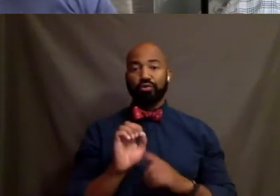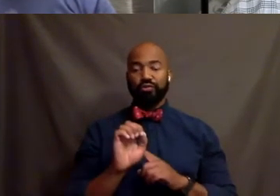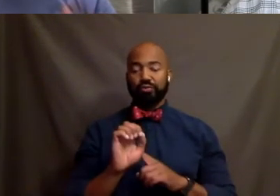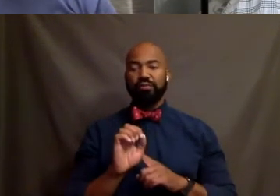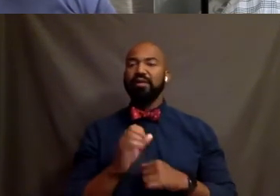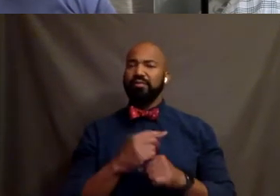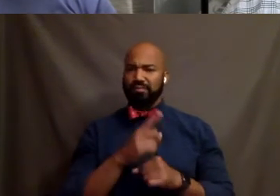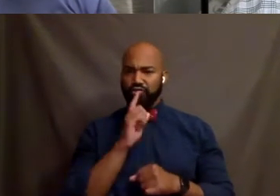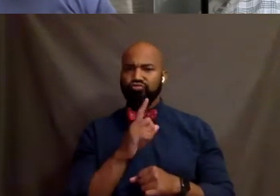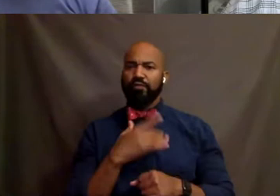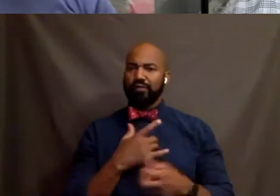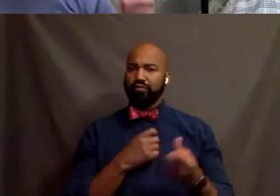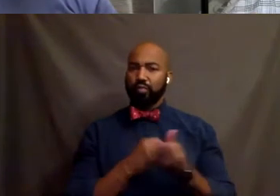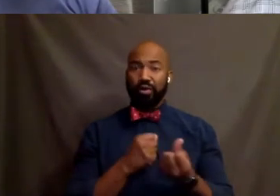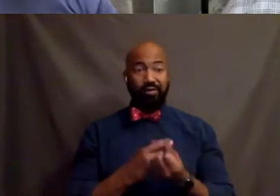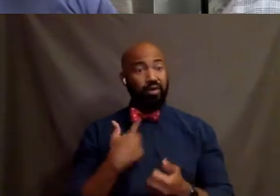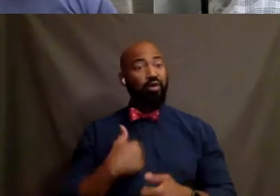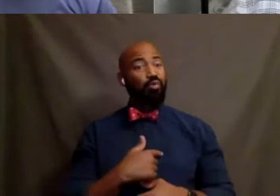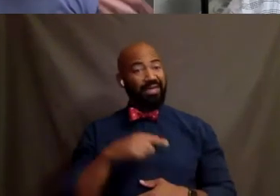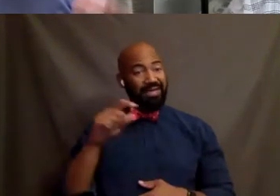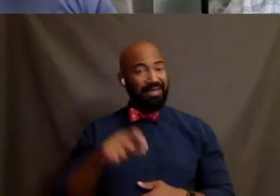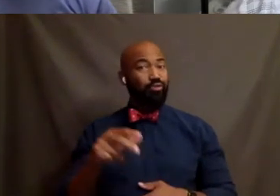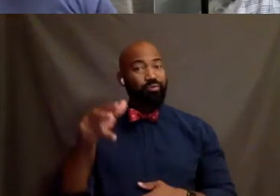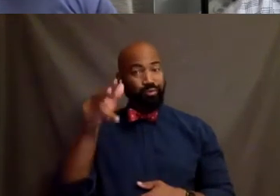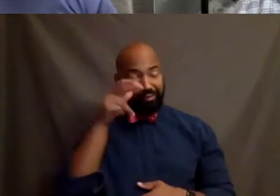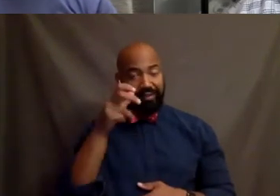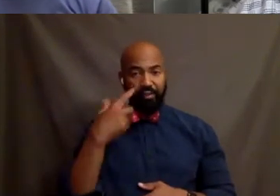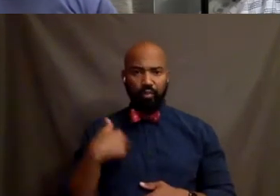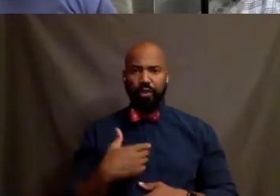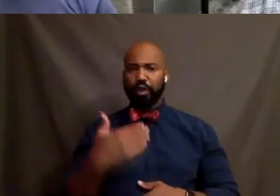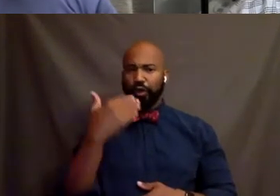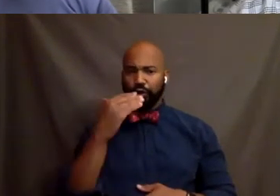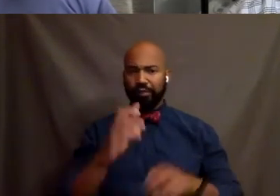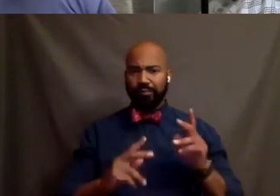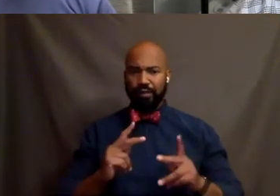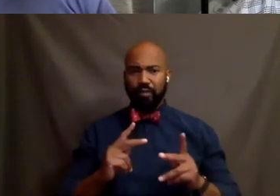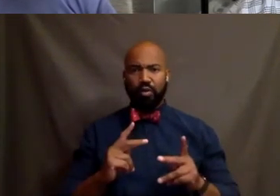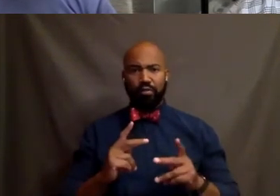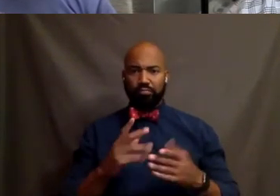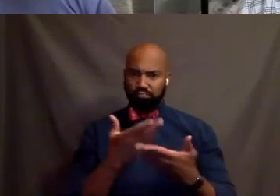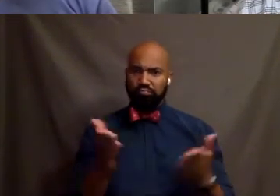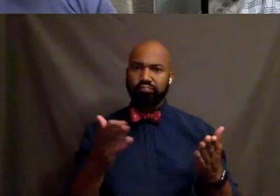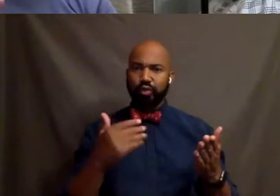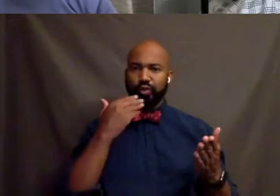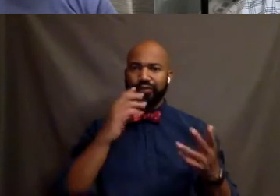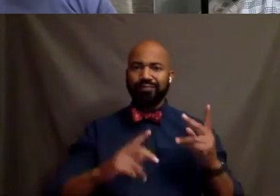we are all good people, we are valuable people, our lives are really important. And just because it doesn't fit neatly